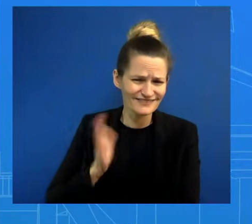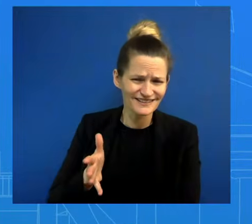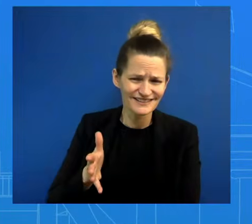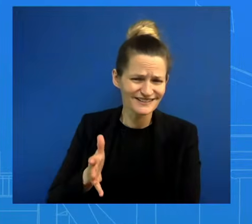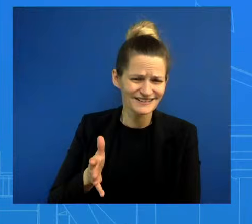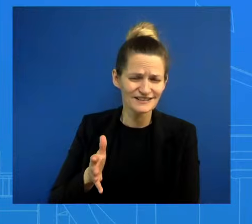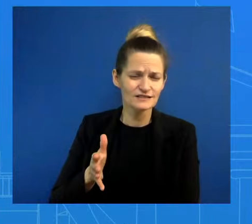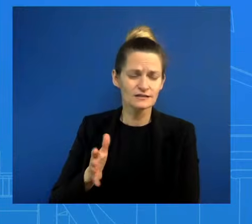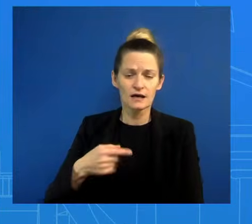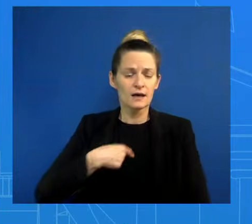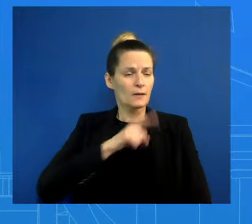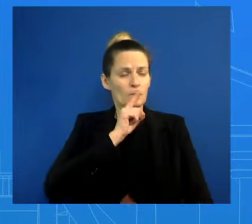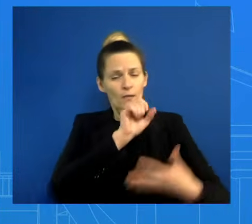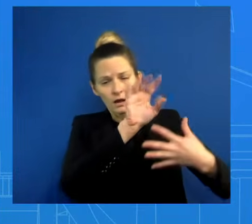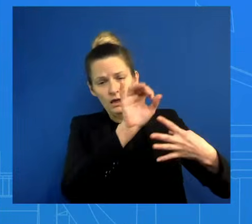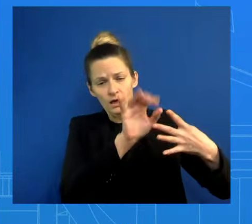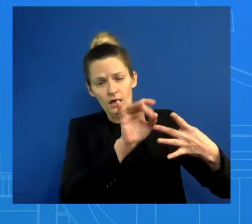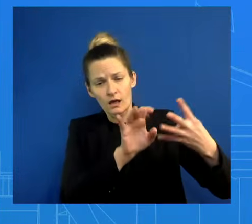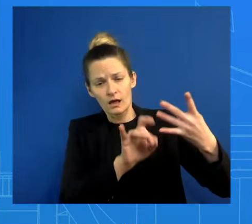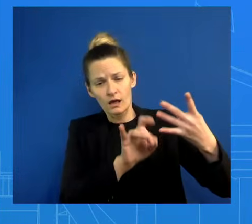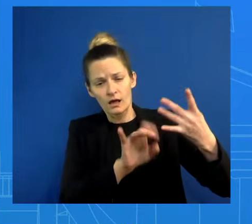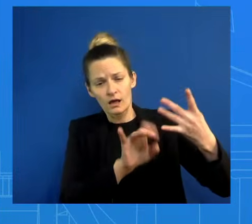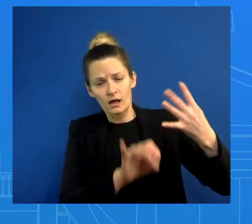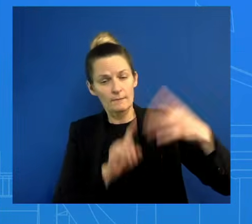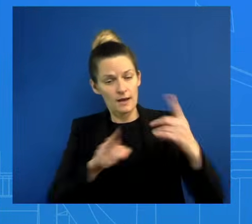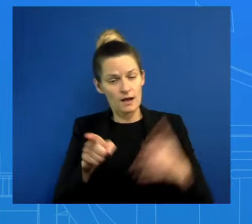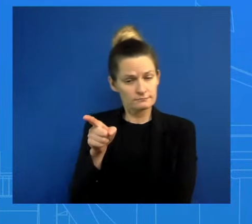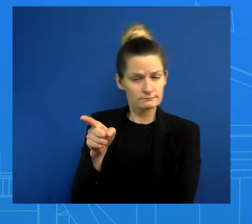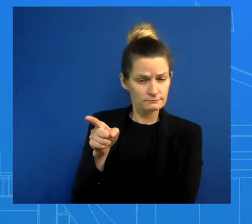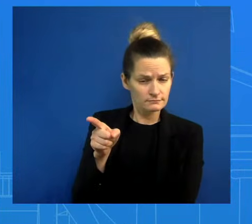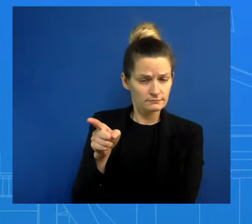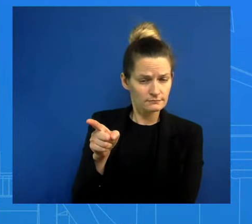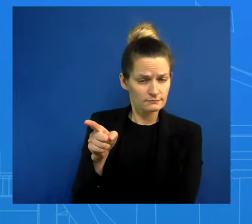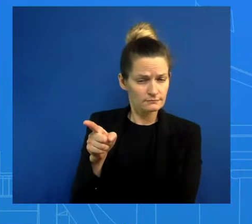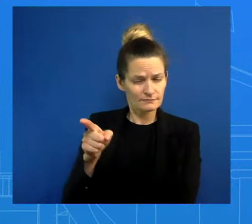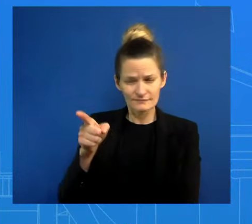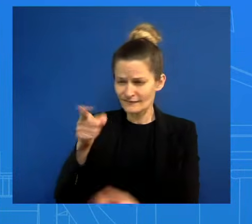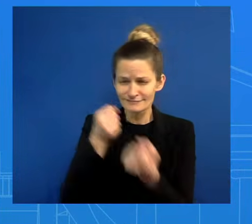that she has been -- played a significant role -- that she's played a key partner role with us.